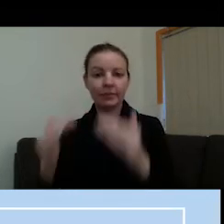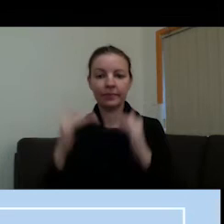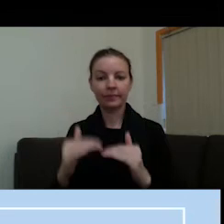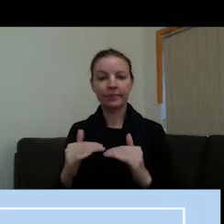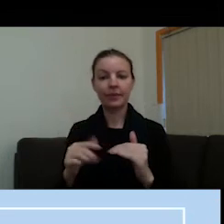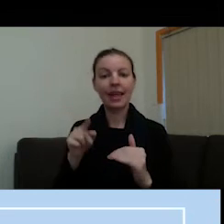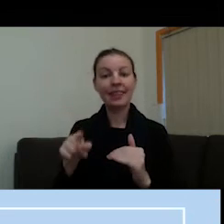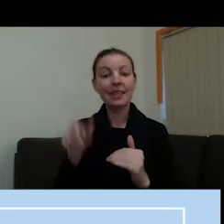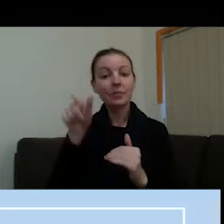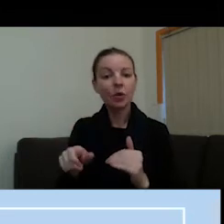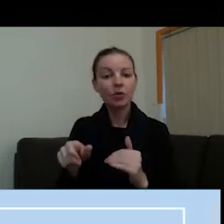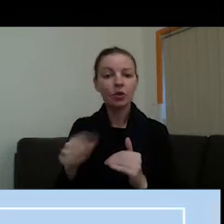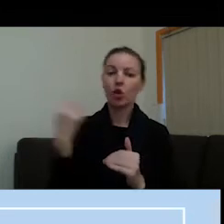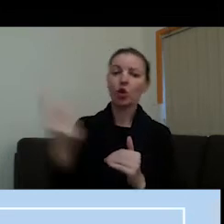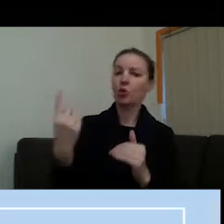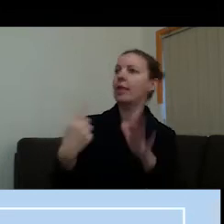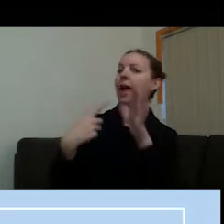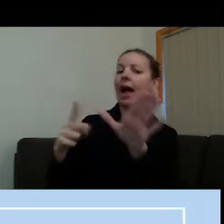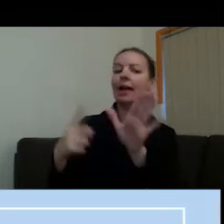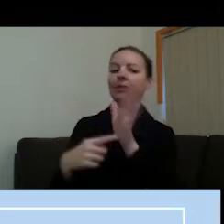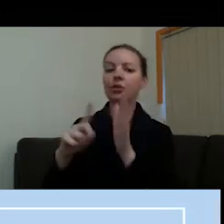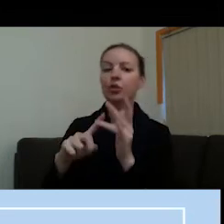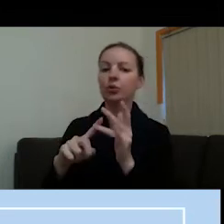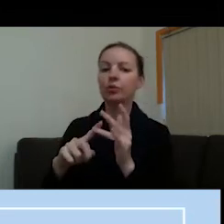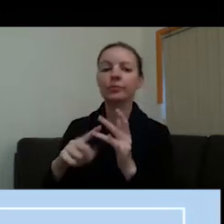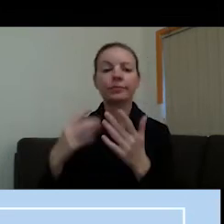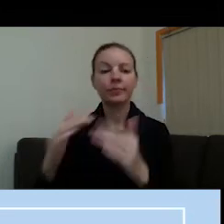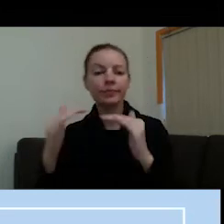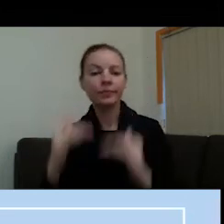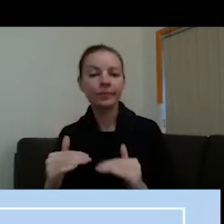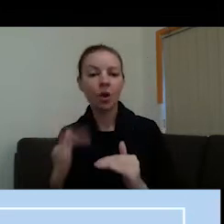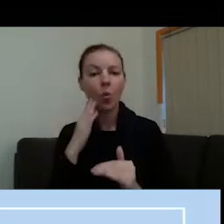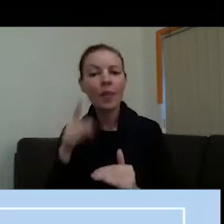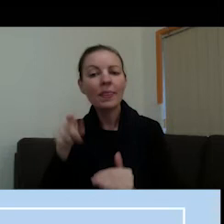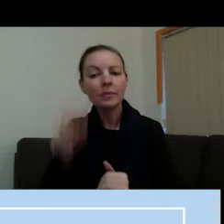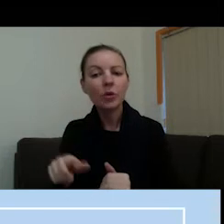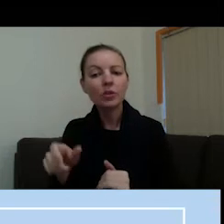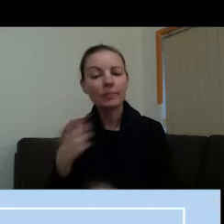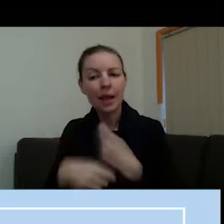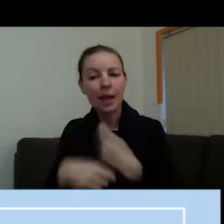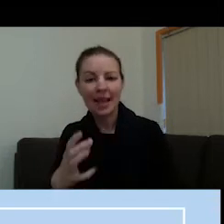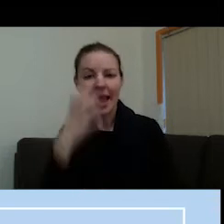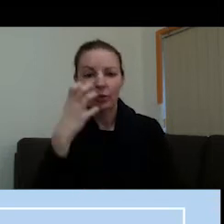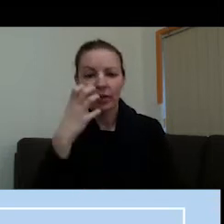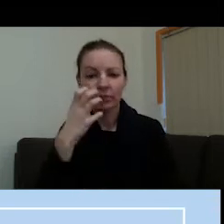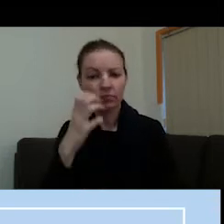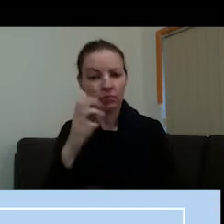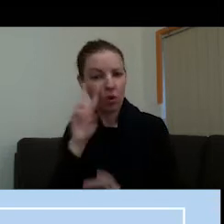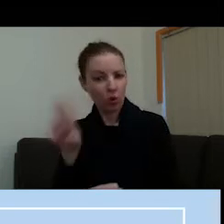gets angry? What does that look like? And what does conflict look like when we disagree?"